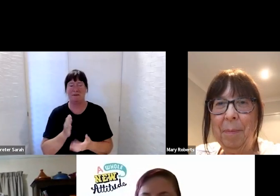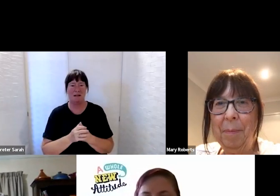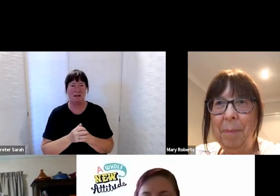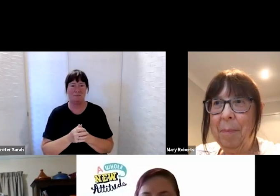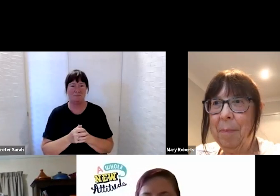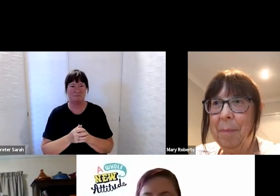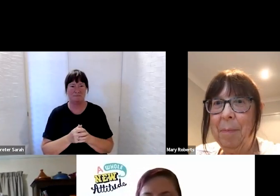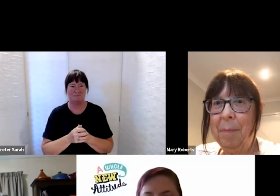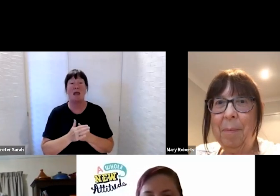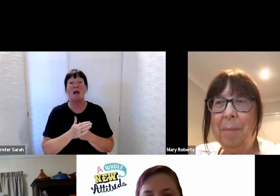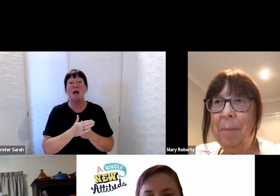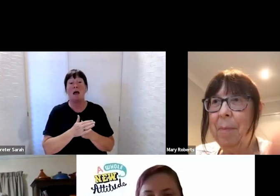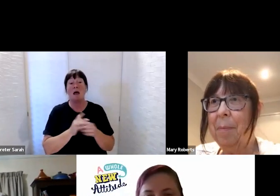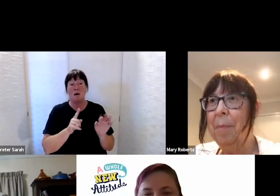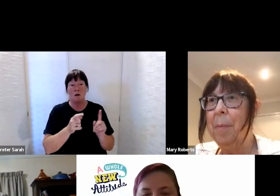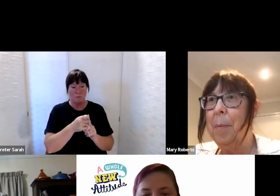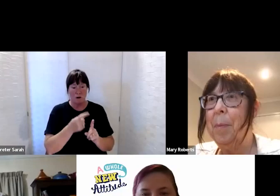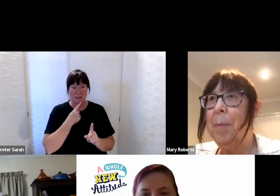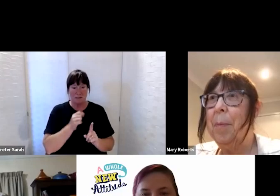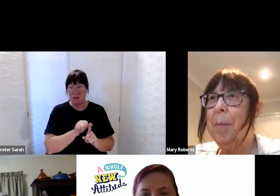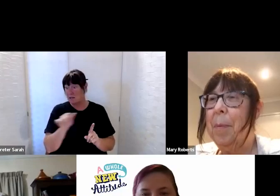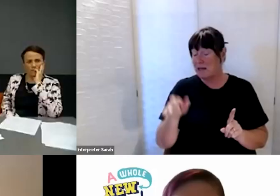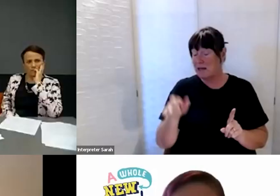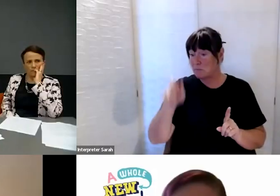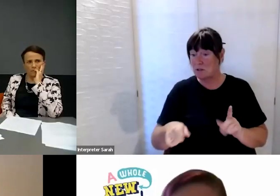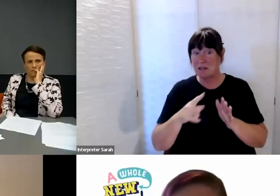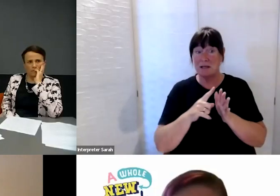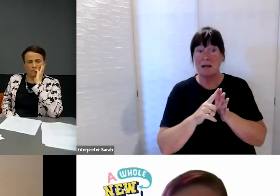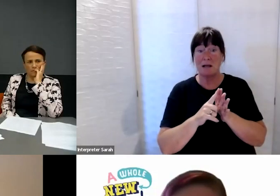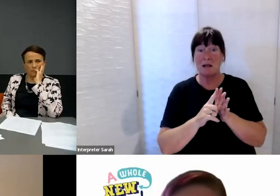Elinor, I know that you have been waiting a while, so now is your time.